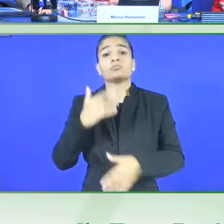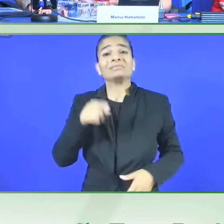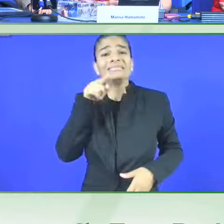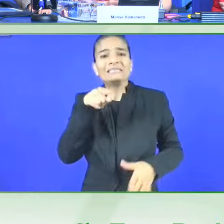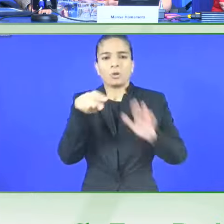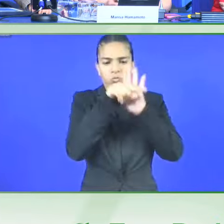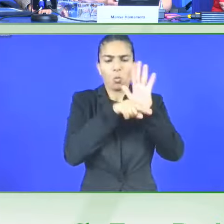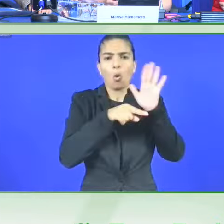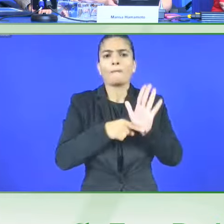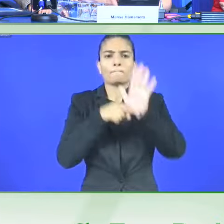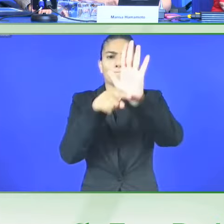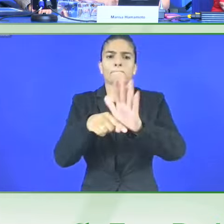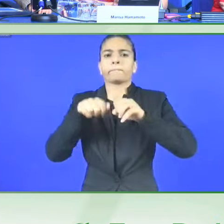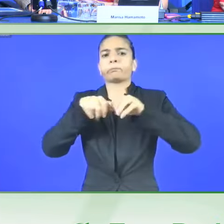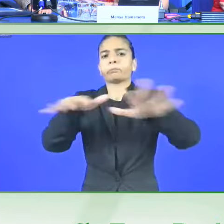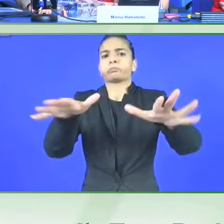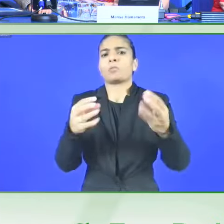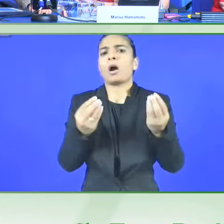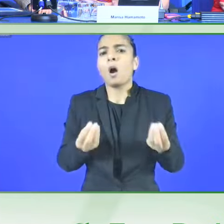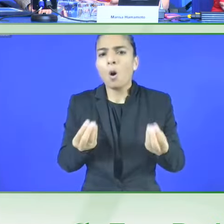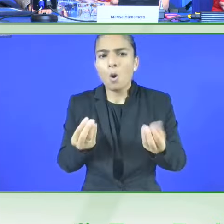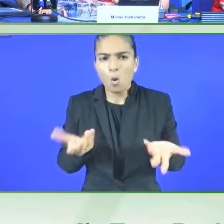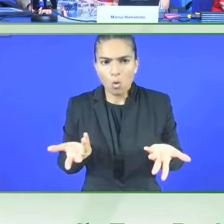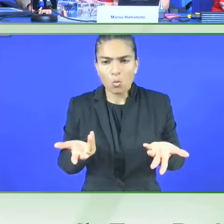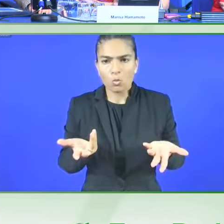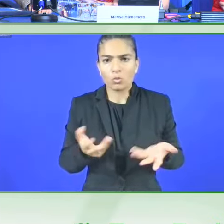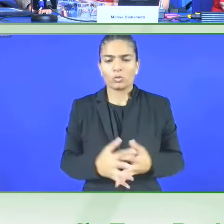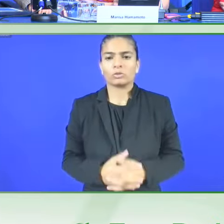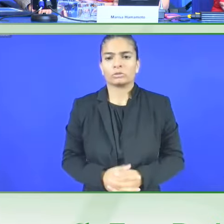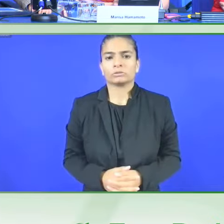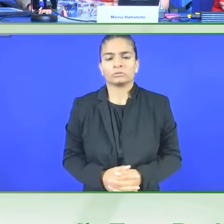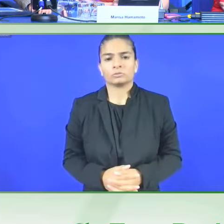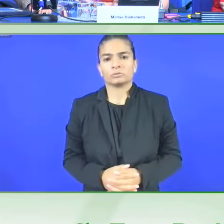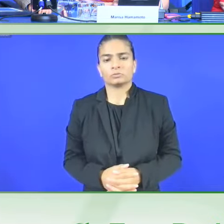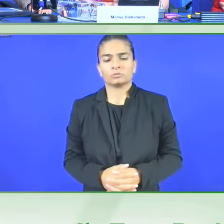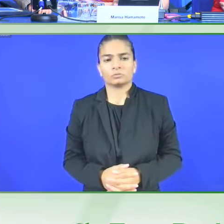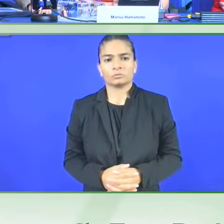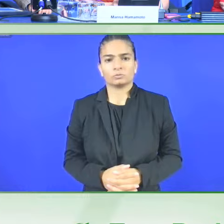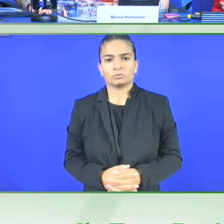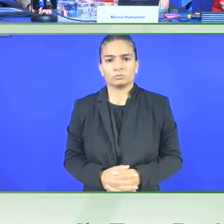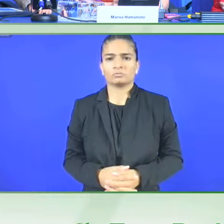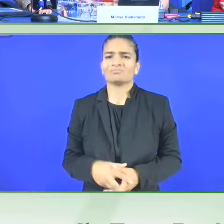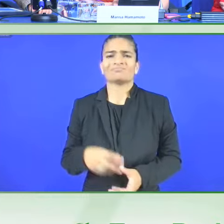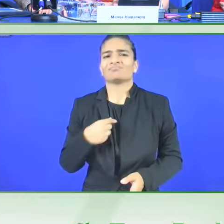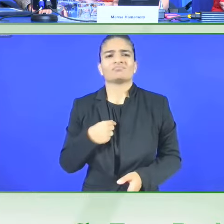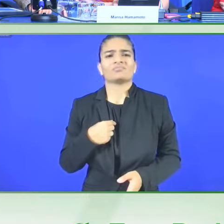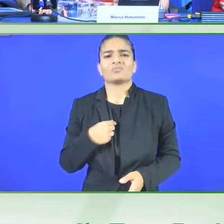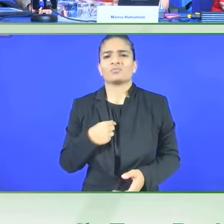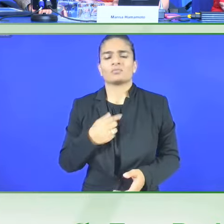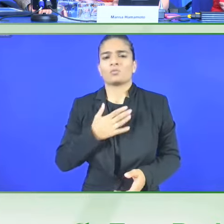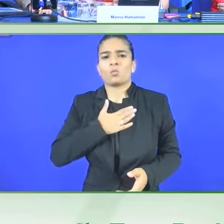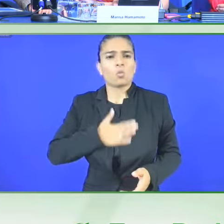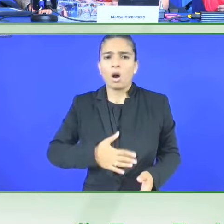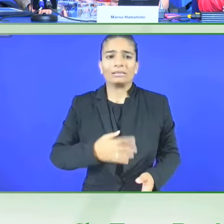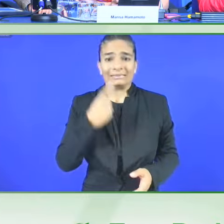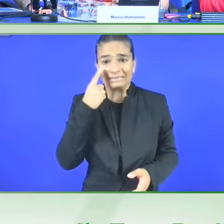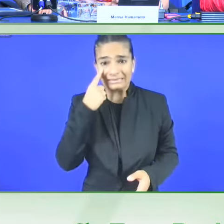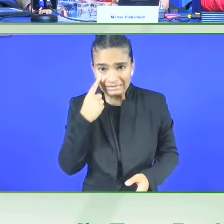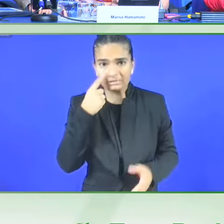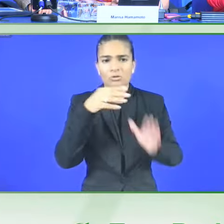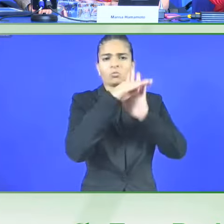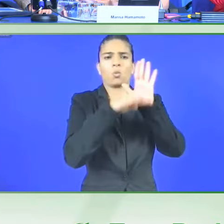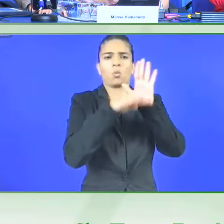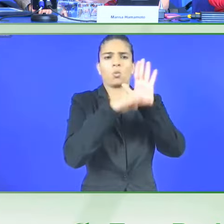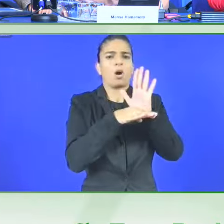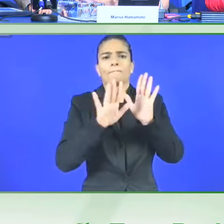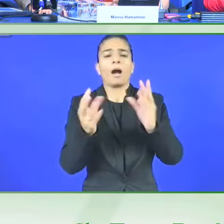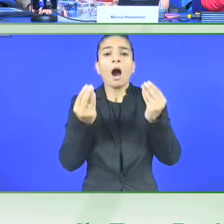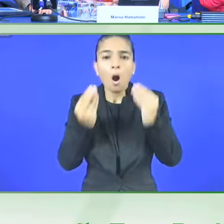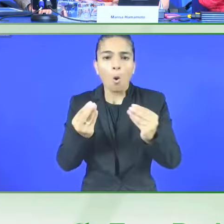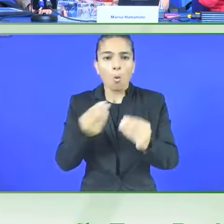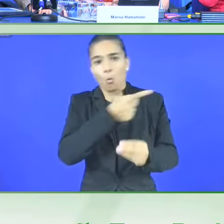There are people holding signs that spell out infinite inclusion.